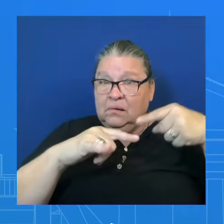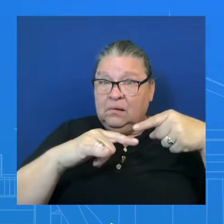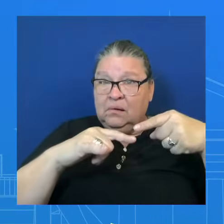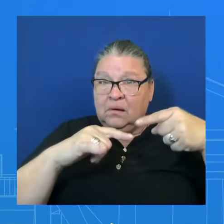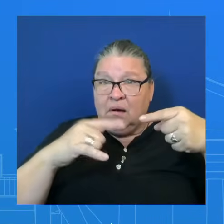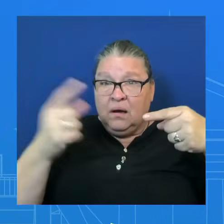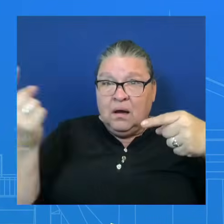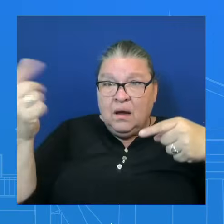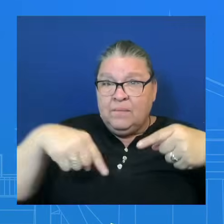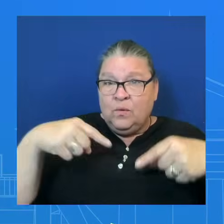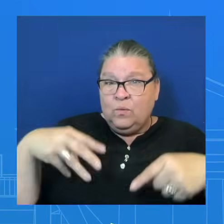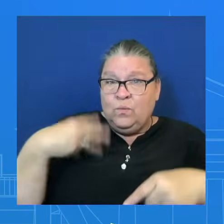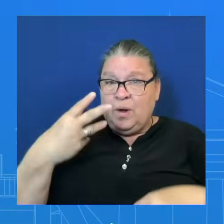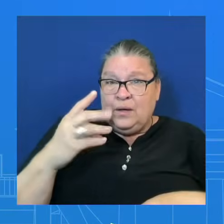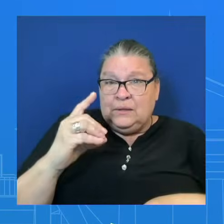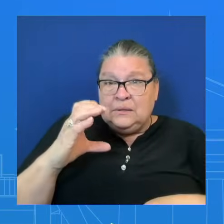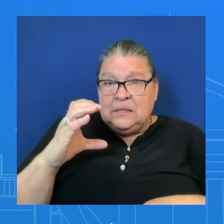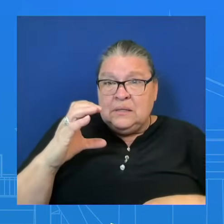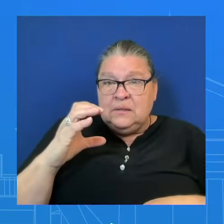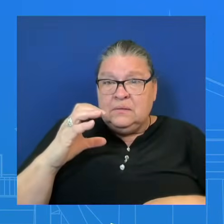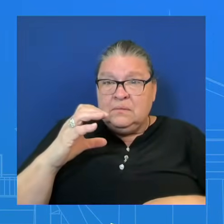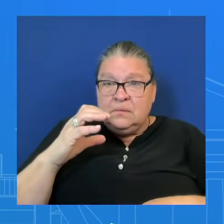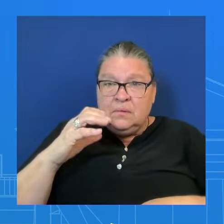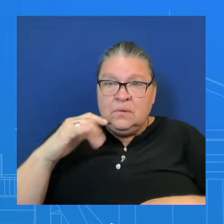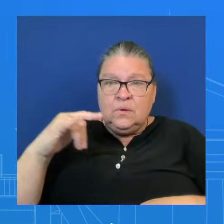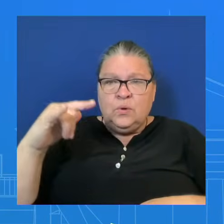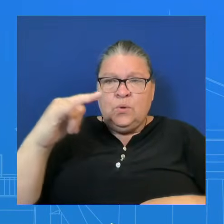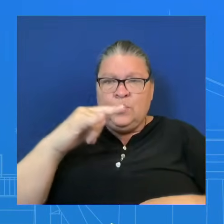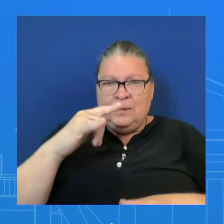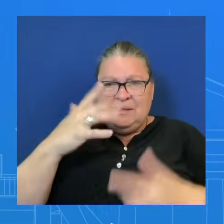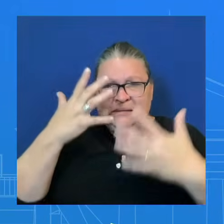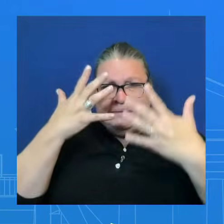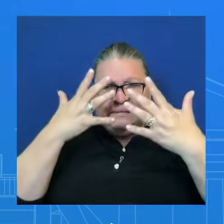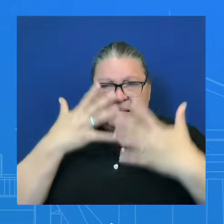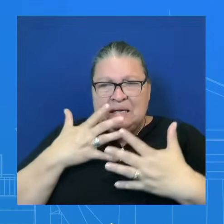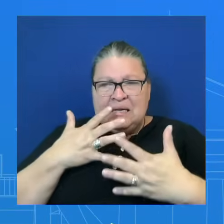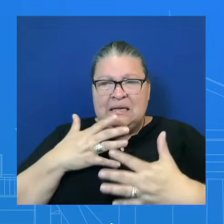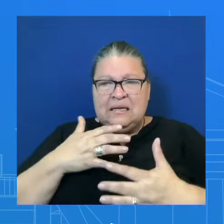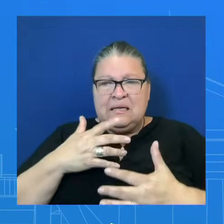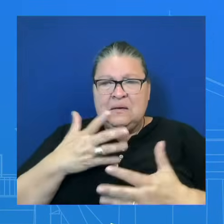I don't have, like, an exact tick-tock, minute-by-minute. But I can walk you through a little bit of how it transpired and the process.